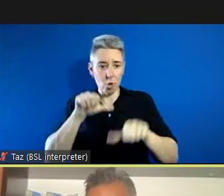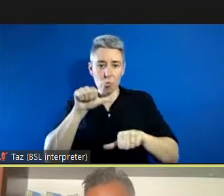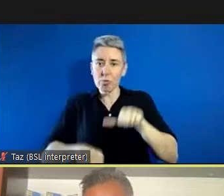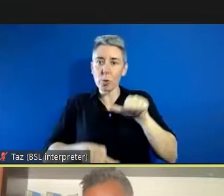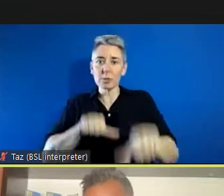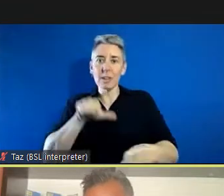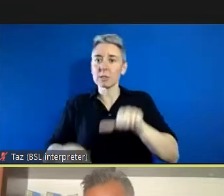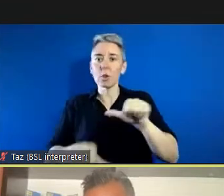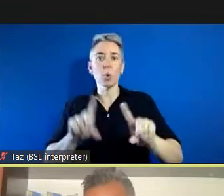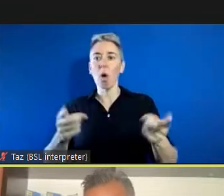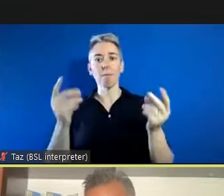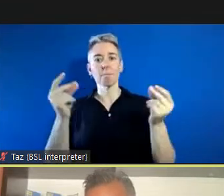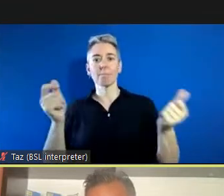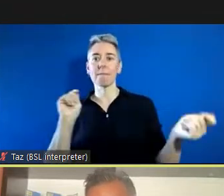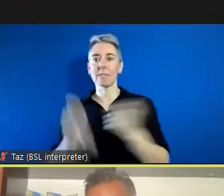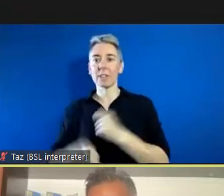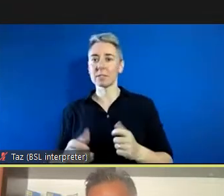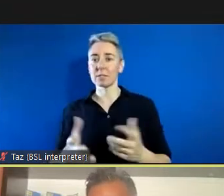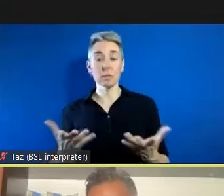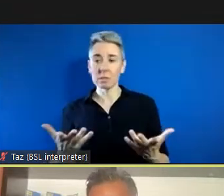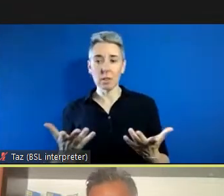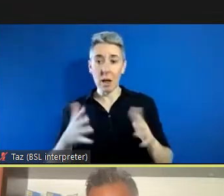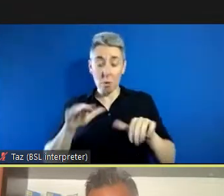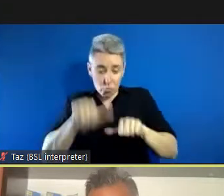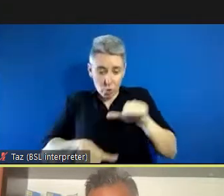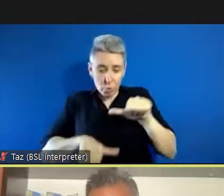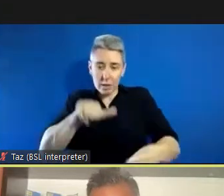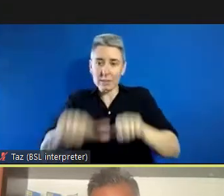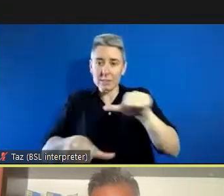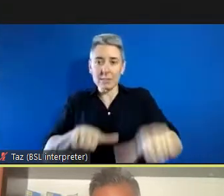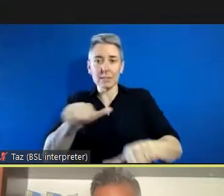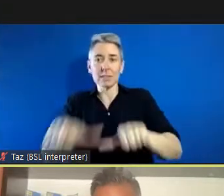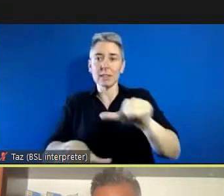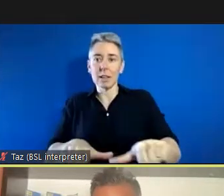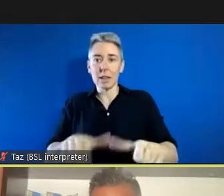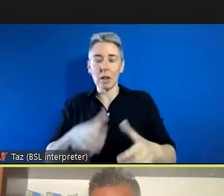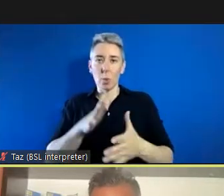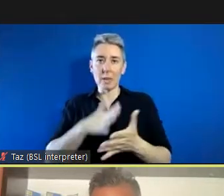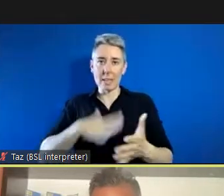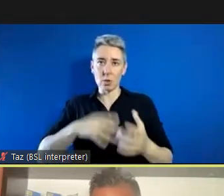seated in a sense of guilt, but rather a sense of reality that says we can build participation and